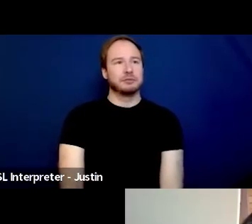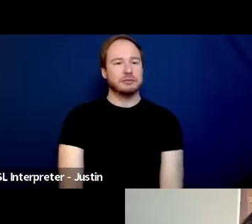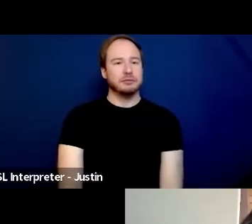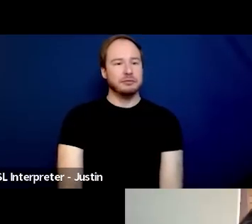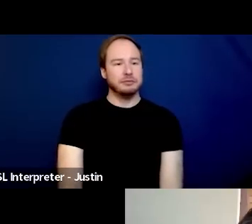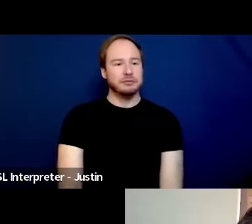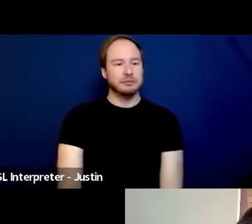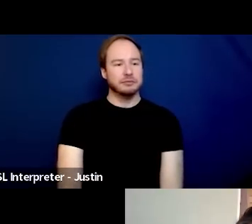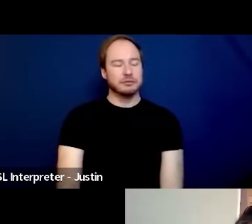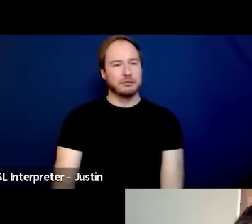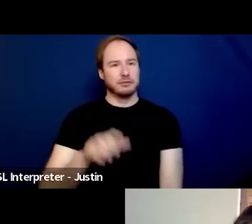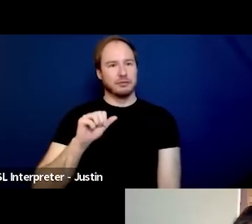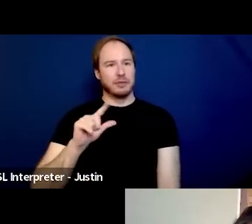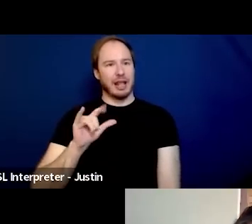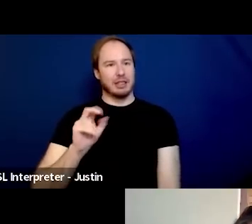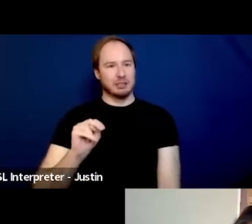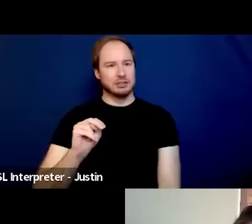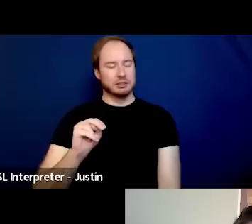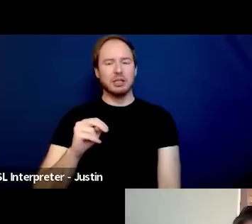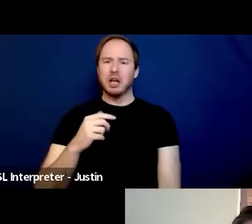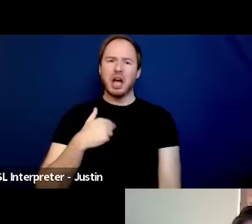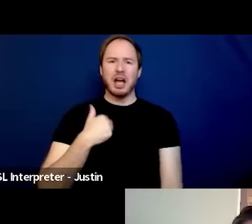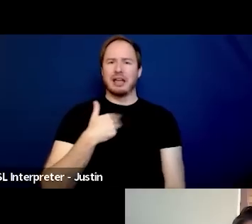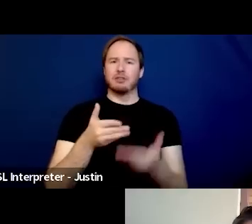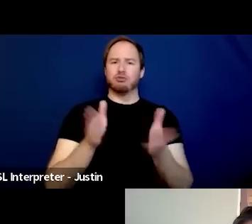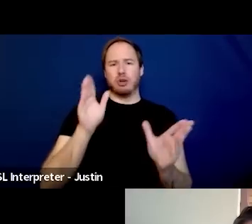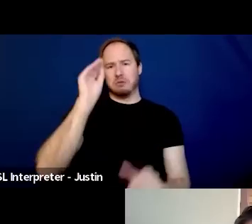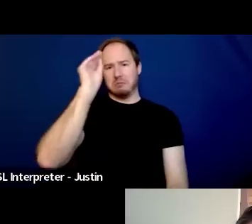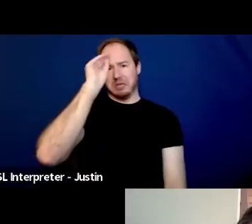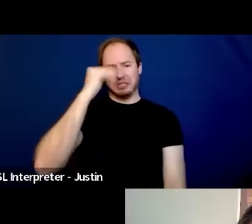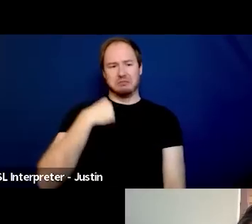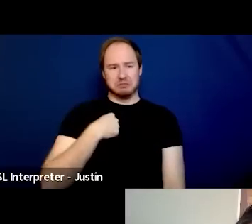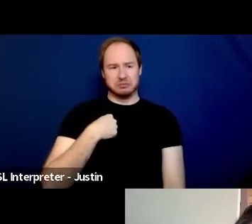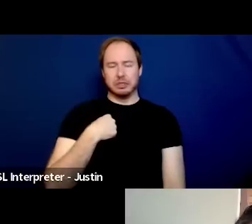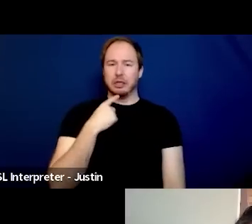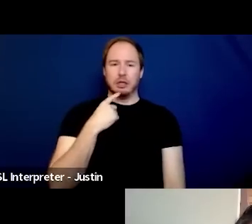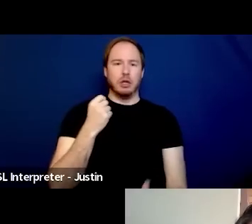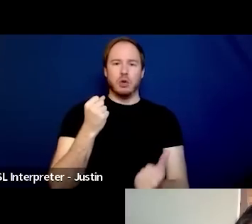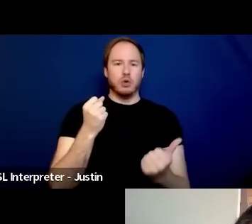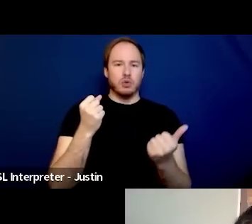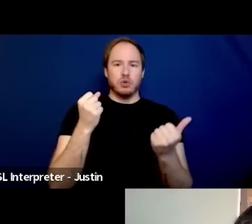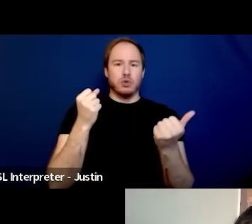So I have sort of a general thought about it, which is there are so many junctures in the lives of the folks